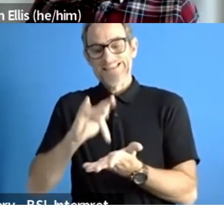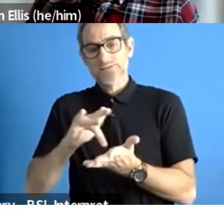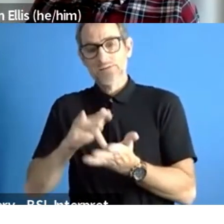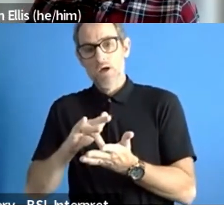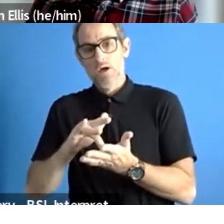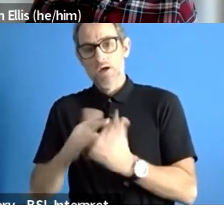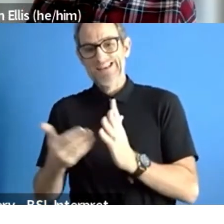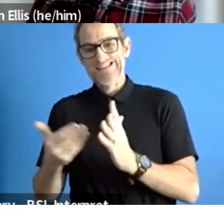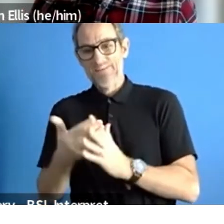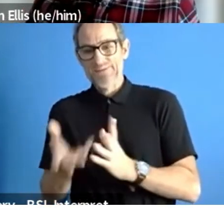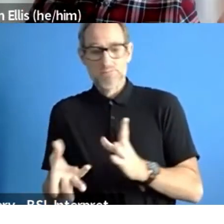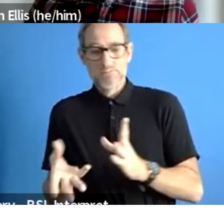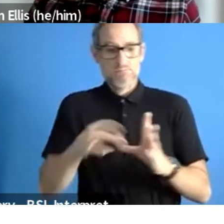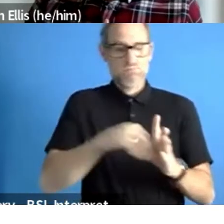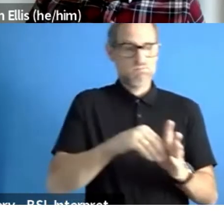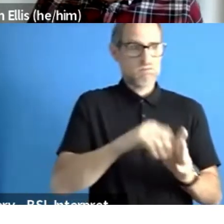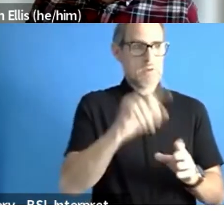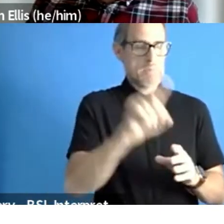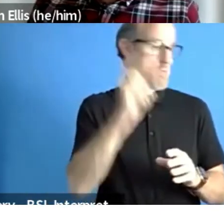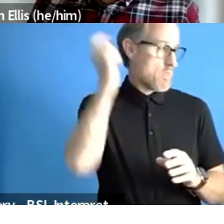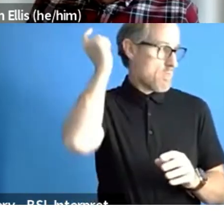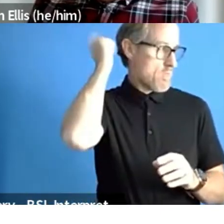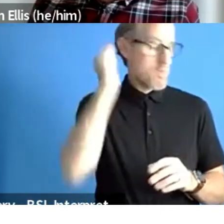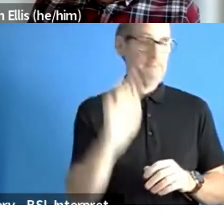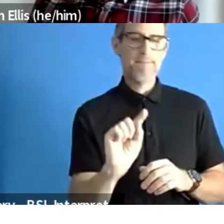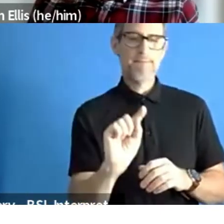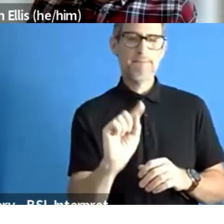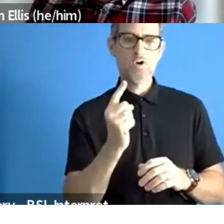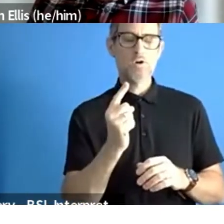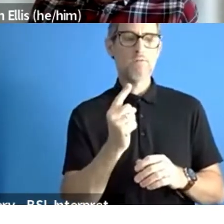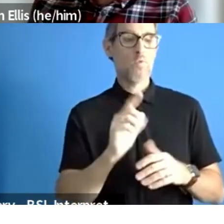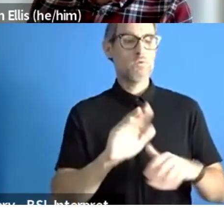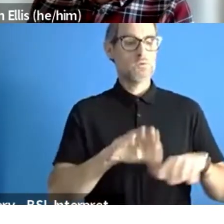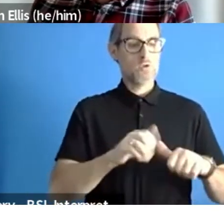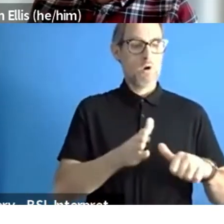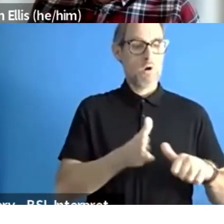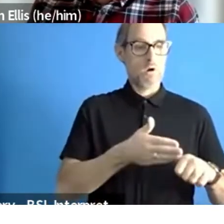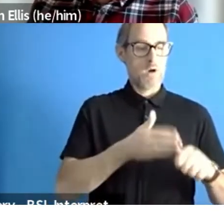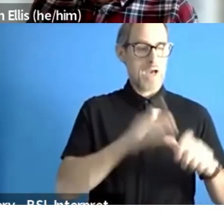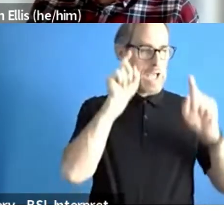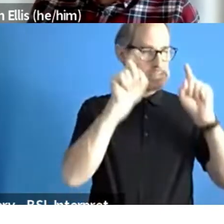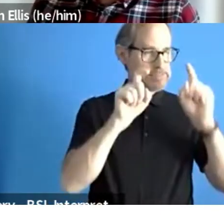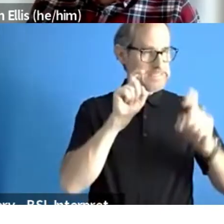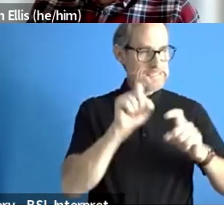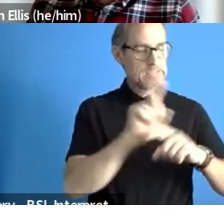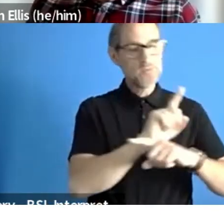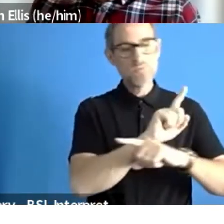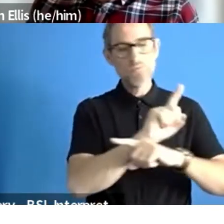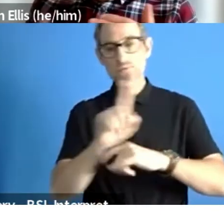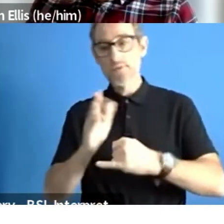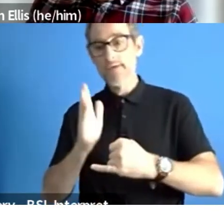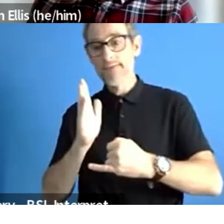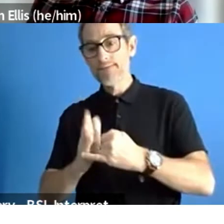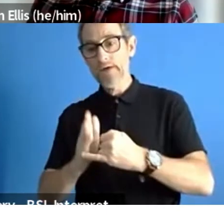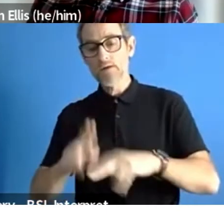mind set of a cycle to the final product so I was invited to join this